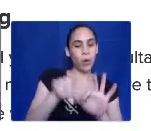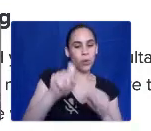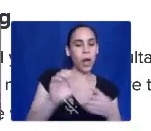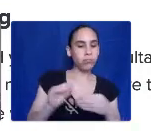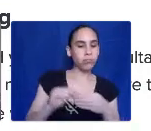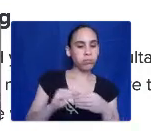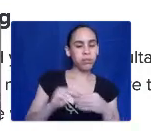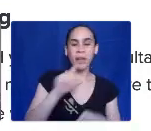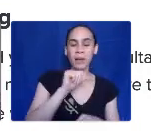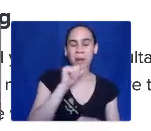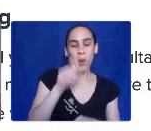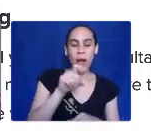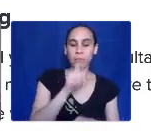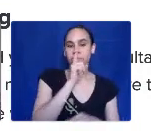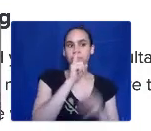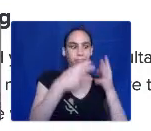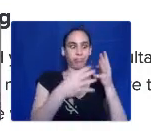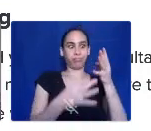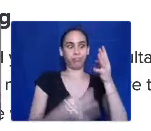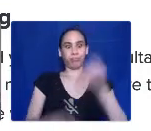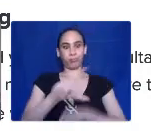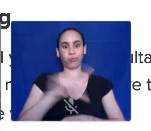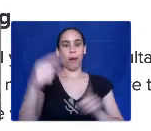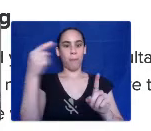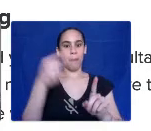need to list again 20 bullets for one job that's not really going to help you that much right